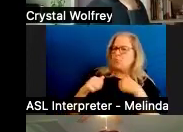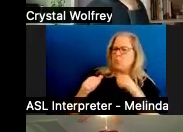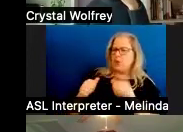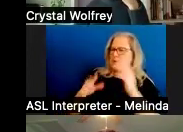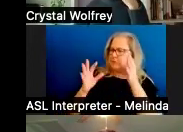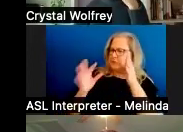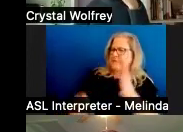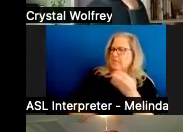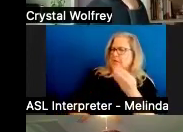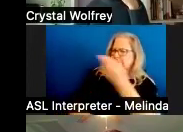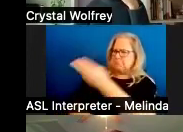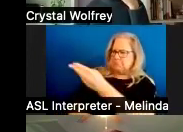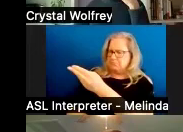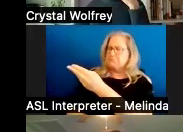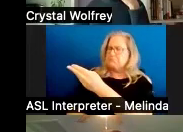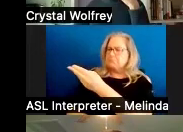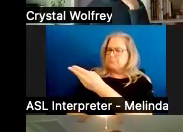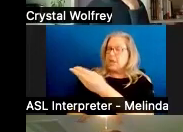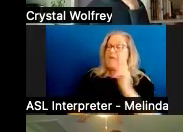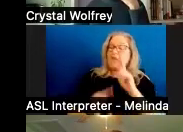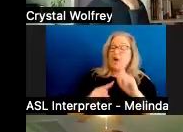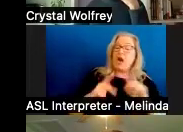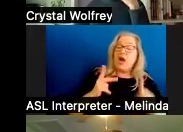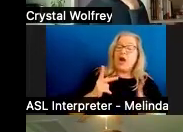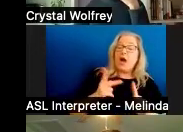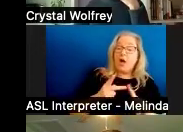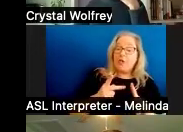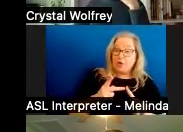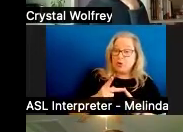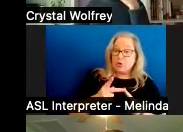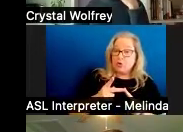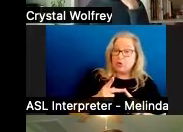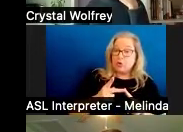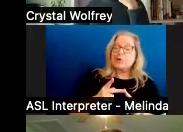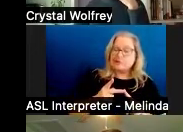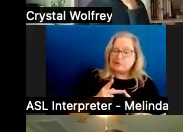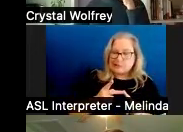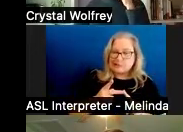So as for that other situation, yeah, the audit reporting.